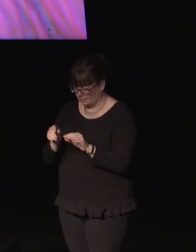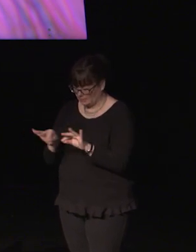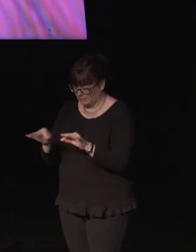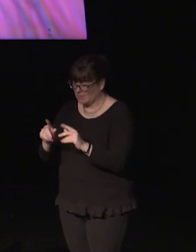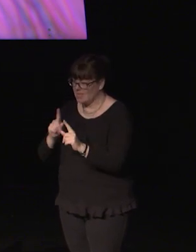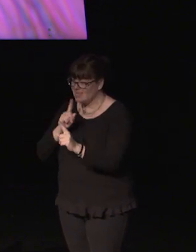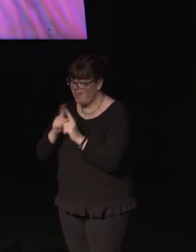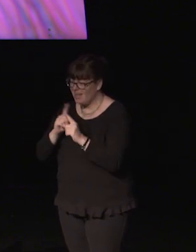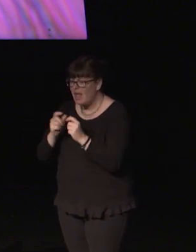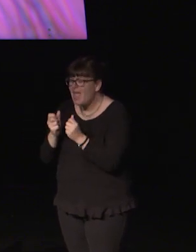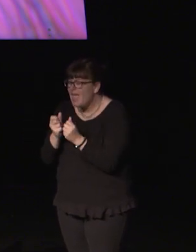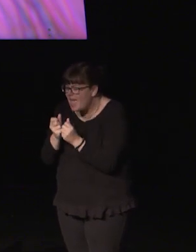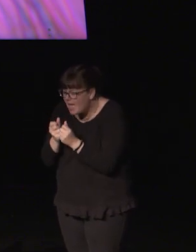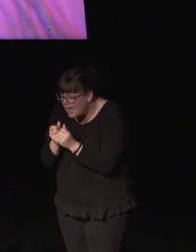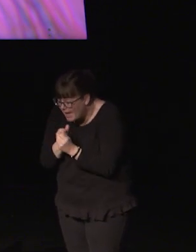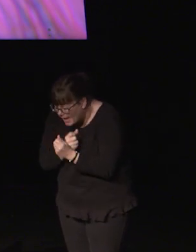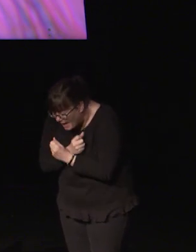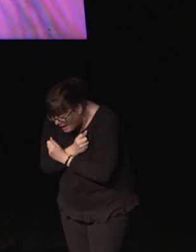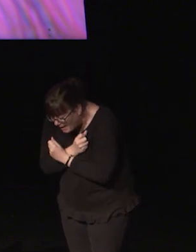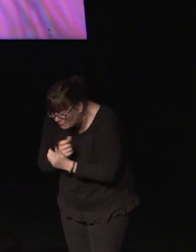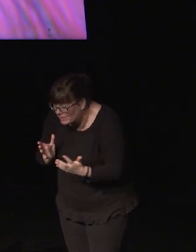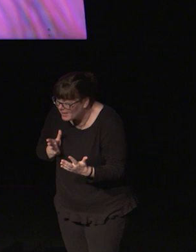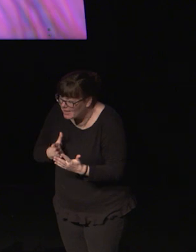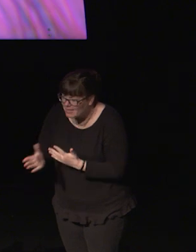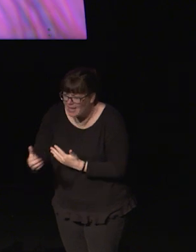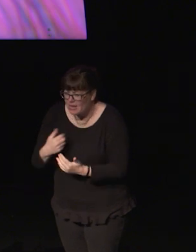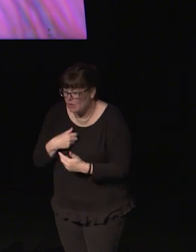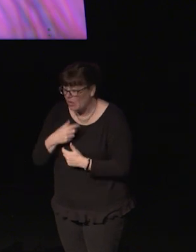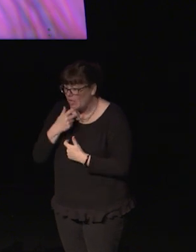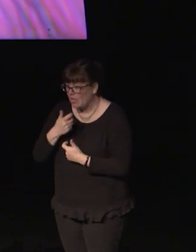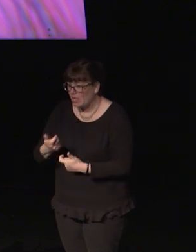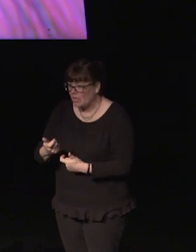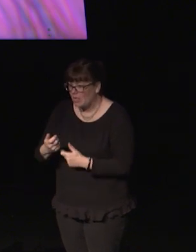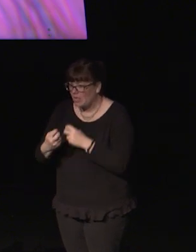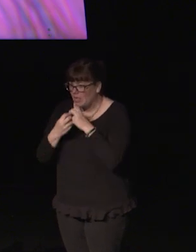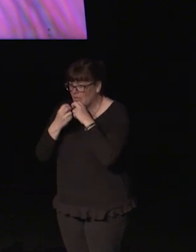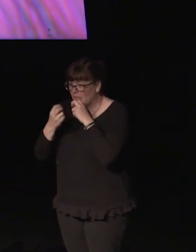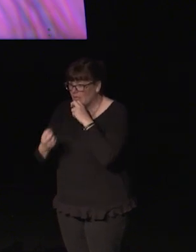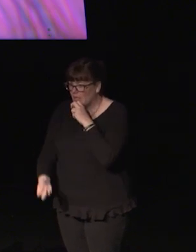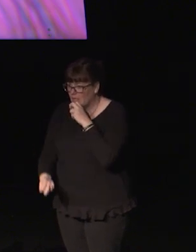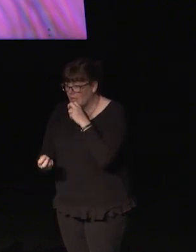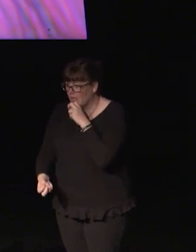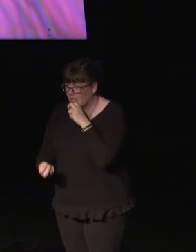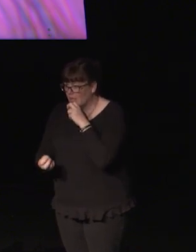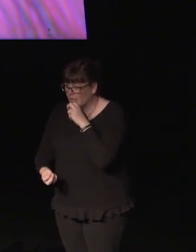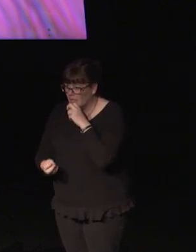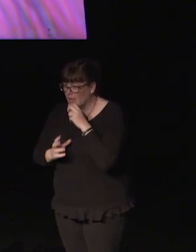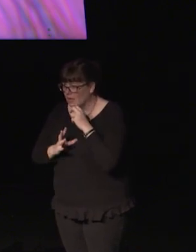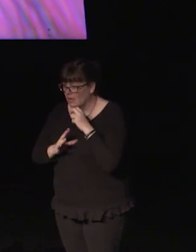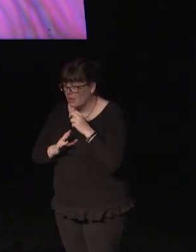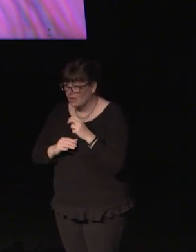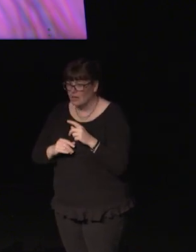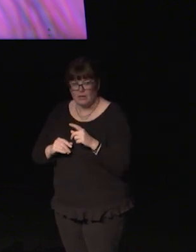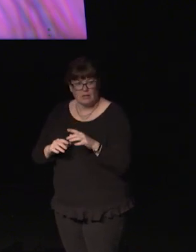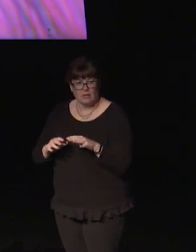Everything, like... When I saw that, it was just... It blew my mind. I'm like, "Ok, somebody proved that it's possible,